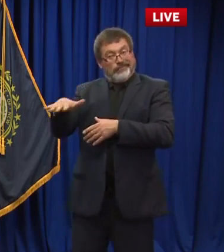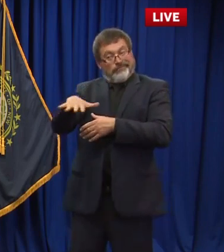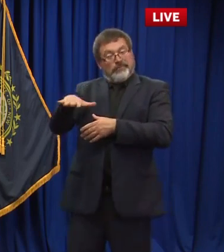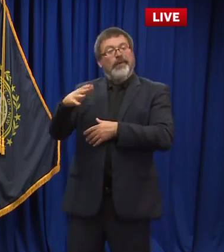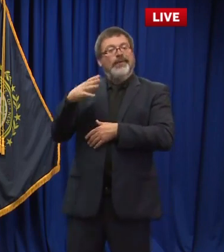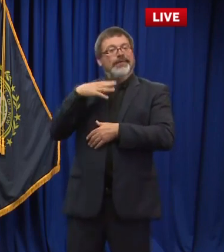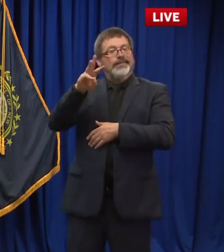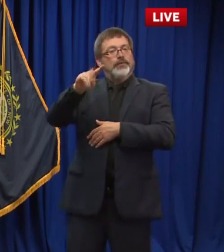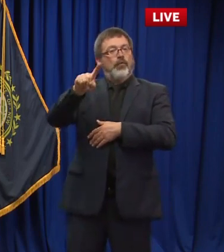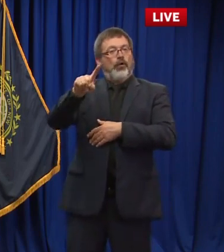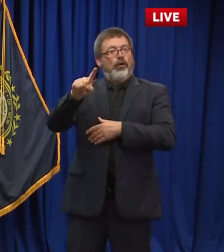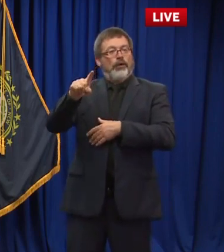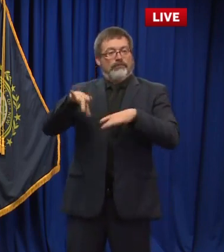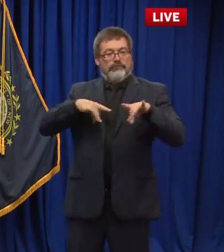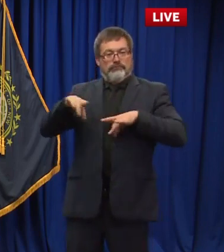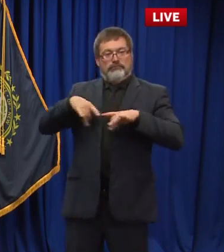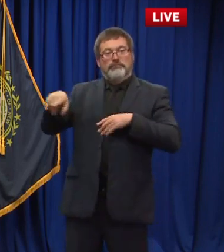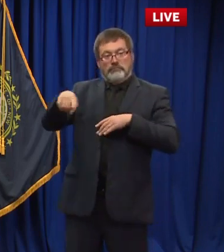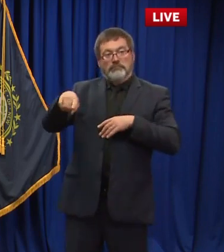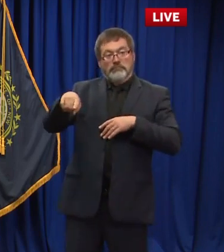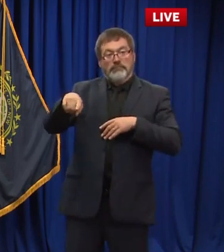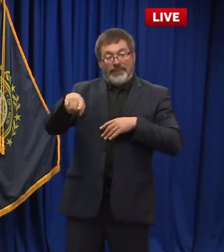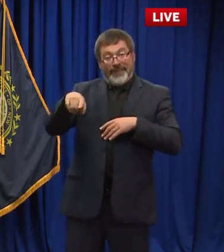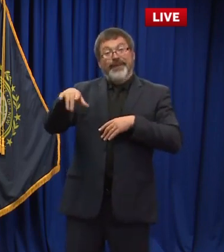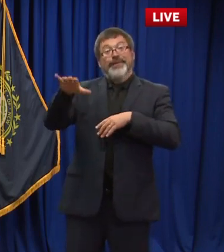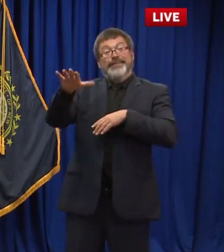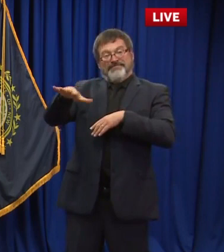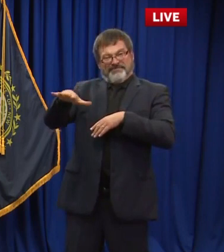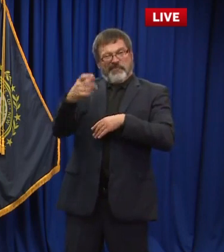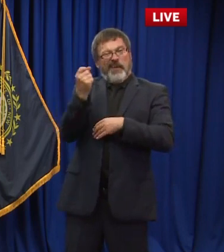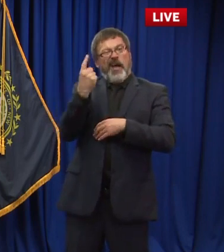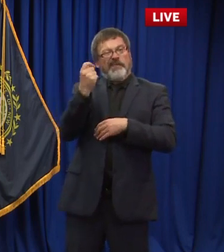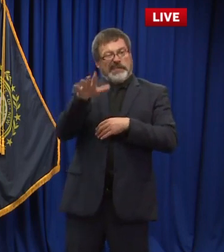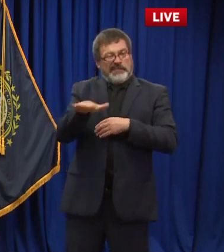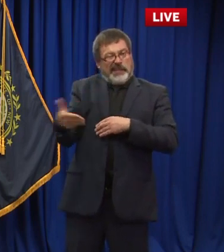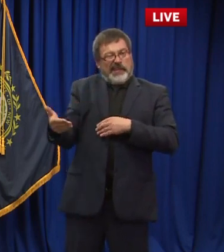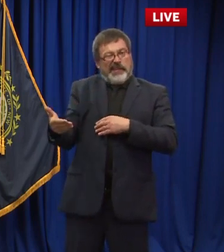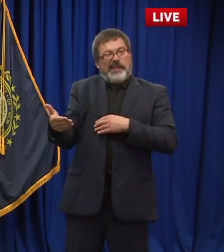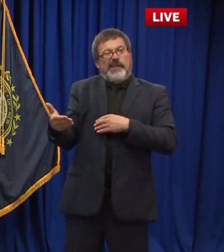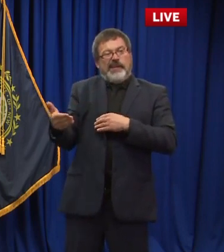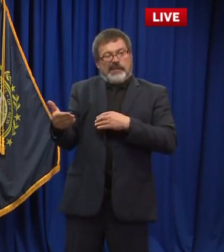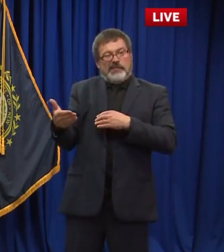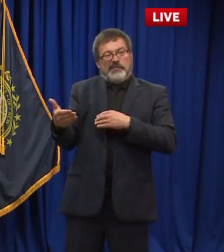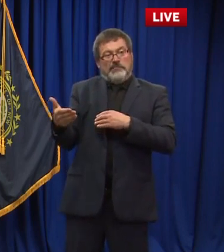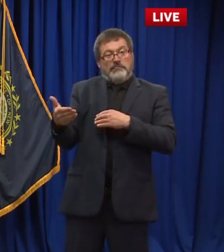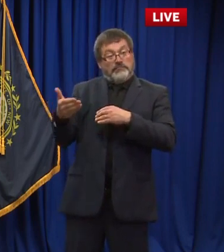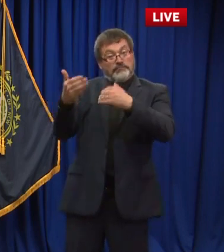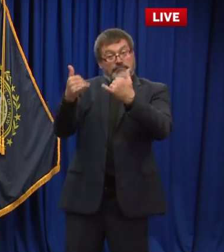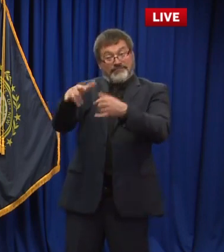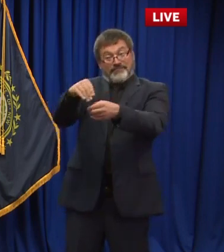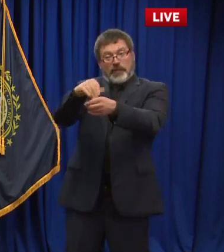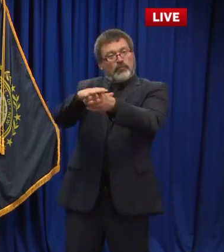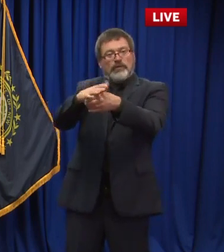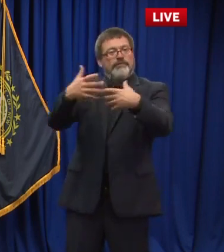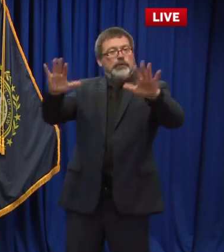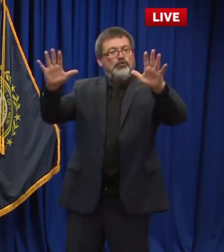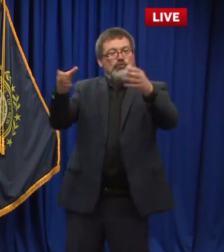THIS IS IN THE SALEM-HAVEN LONG-TERM CARE FACILITY, WHERE THERE WERE 61 INFECTIONS, INCLUDING 11 DEATHS.